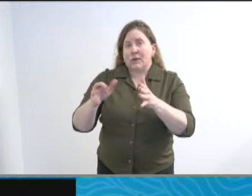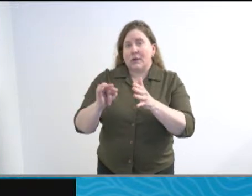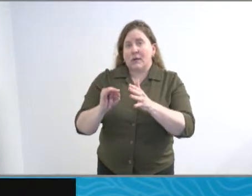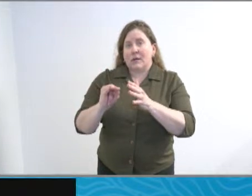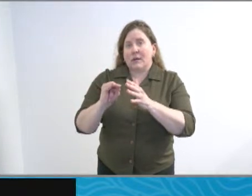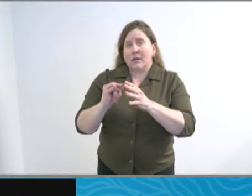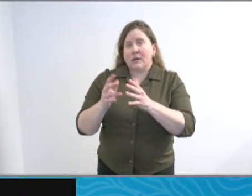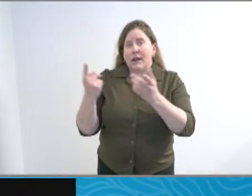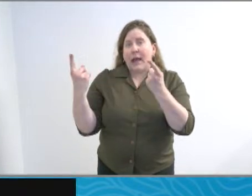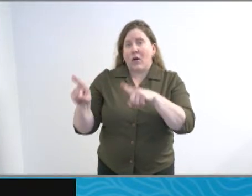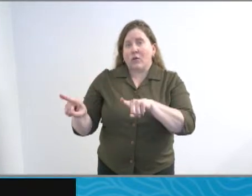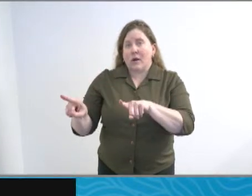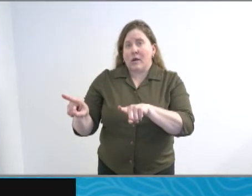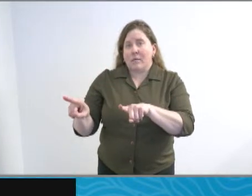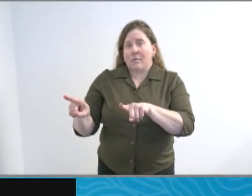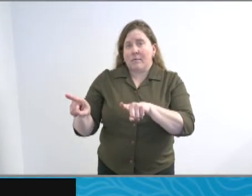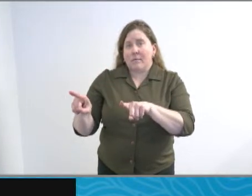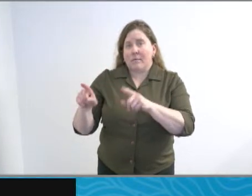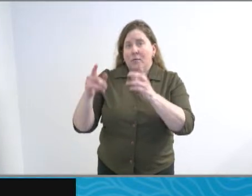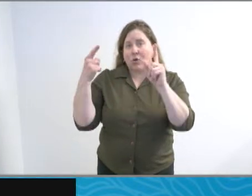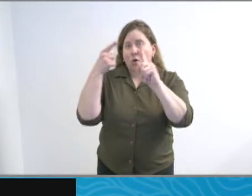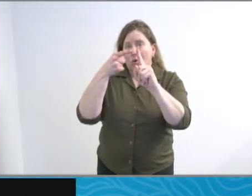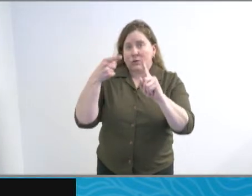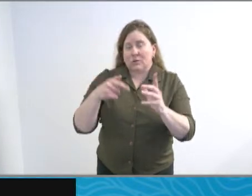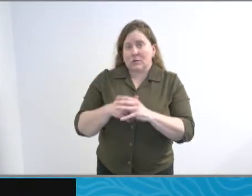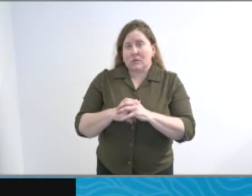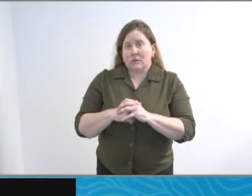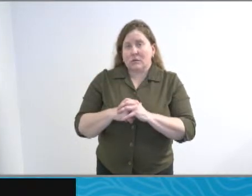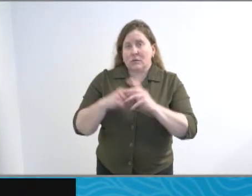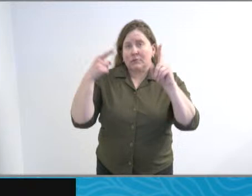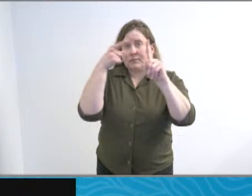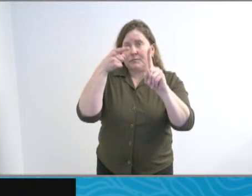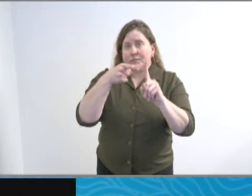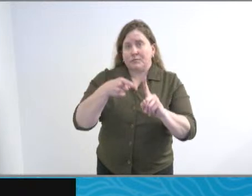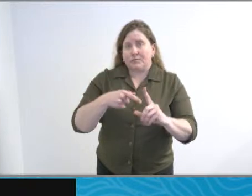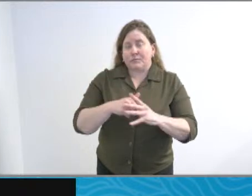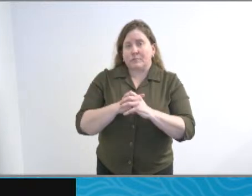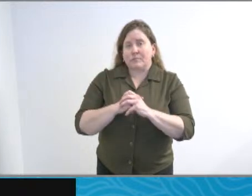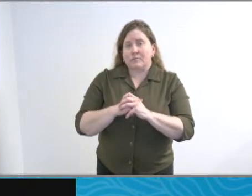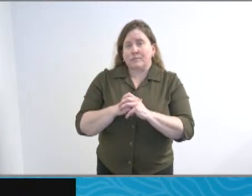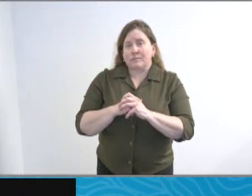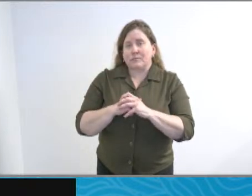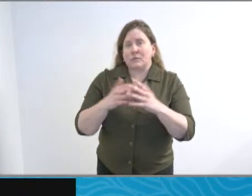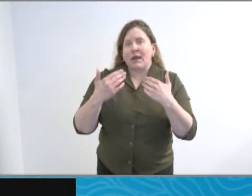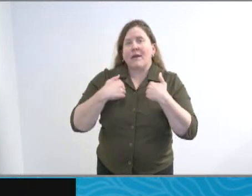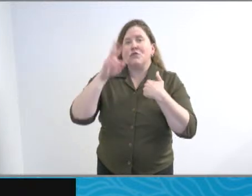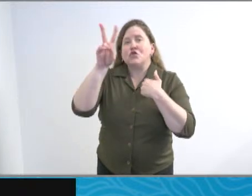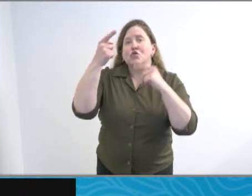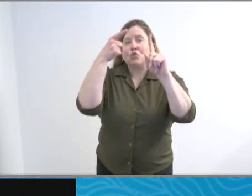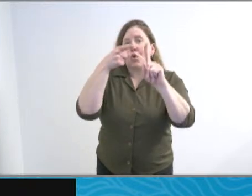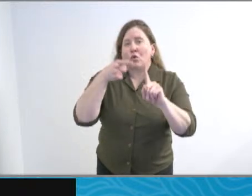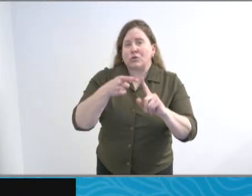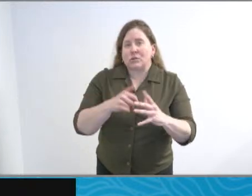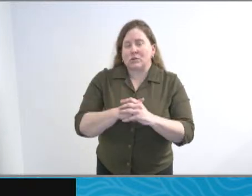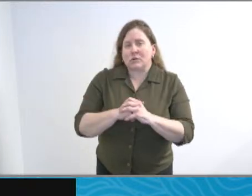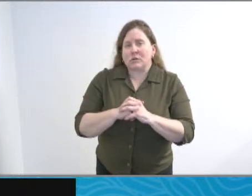with the goals in terms of social emotional health? Well, we have two goals here that relate.